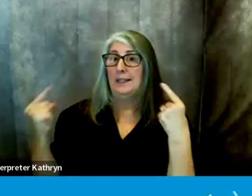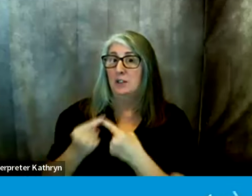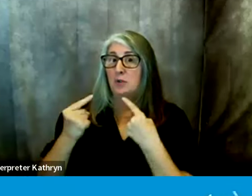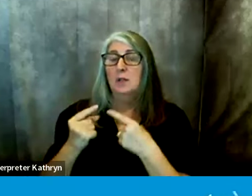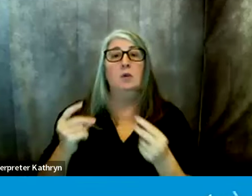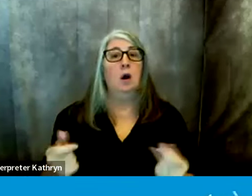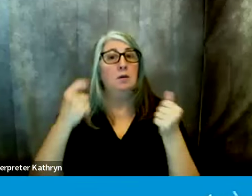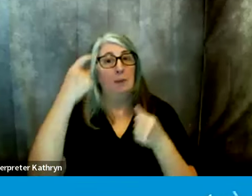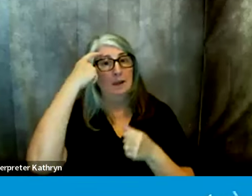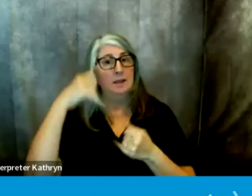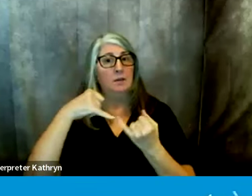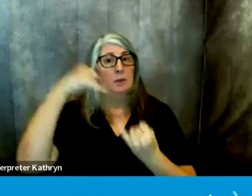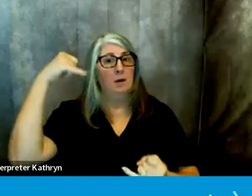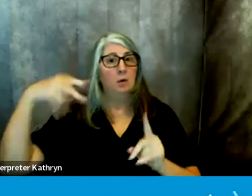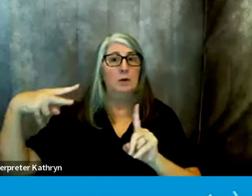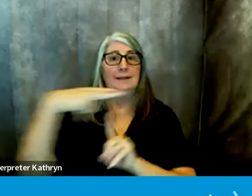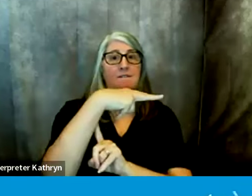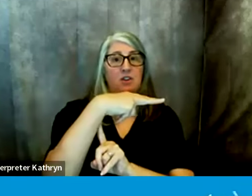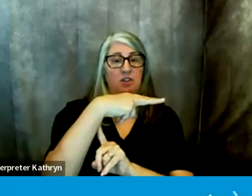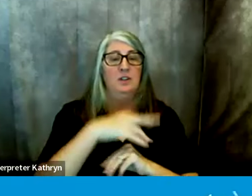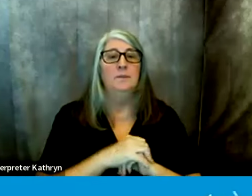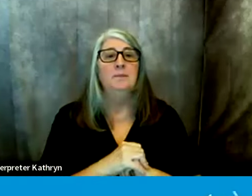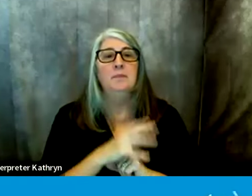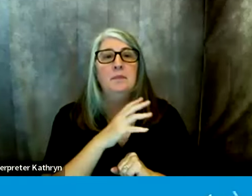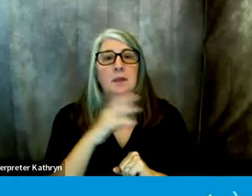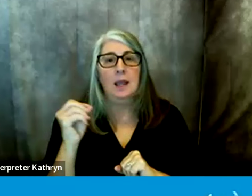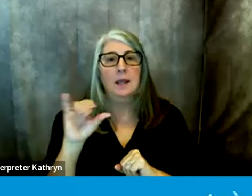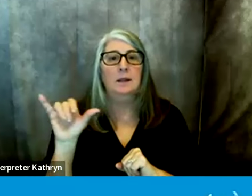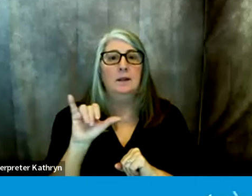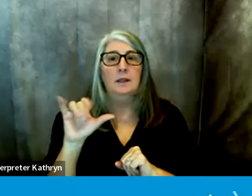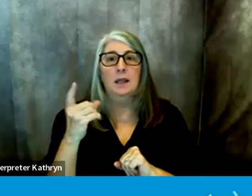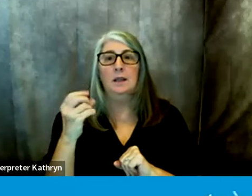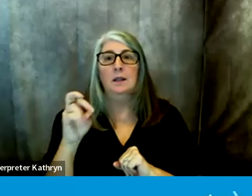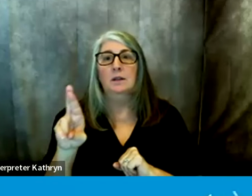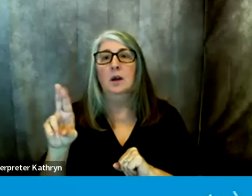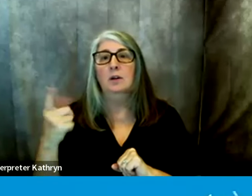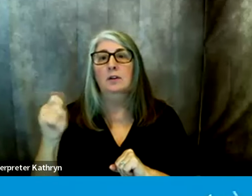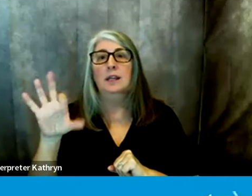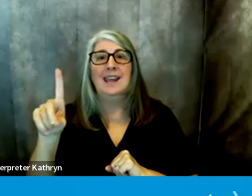their spinal cord is completely severed. And as Dr. Gad pointed out, in looking at people,